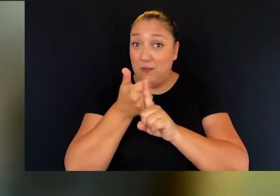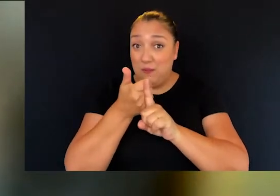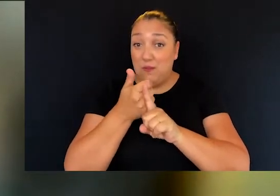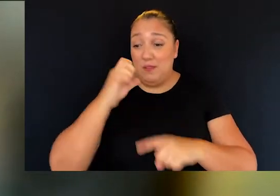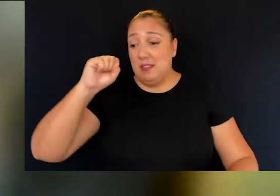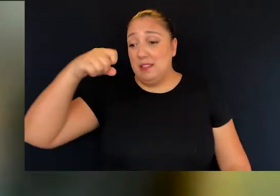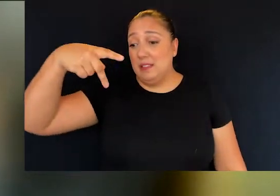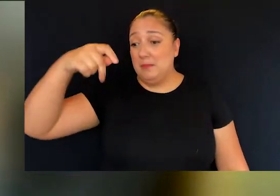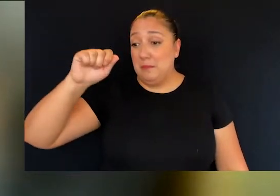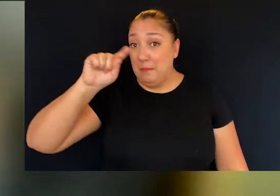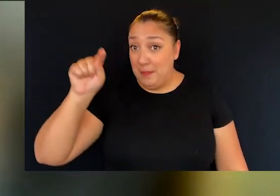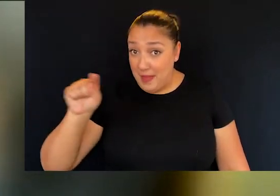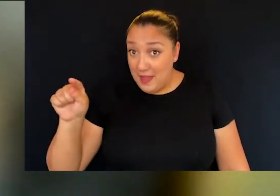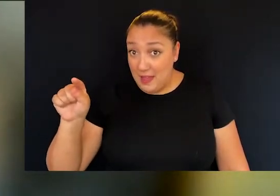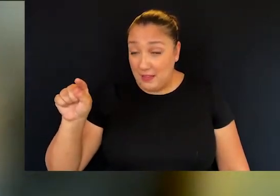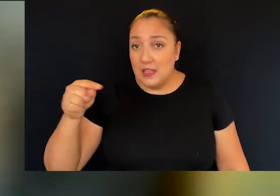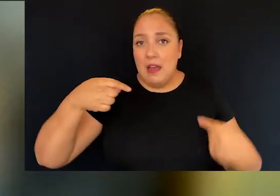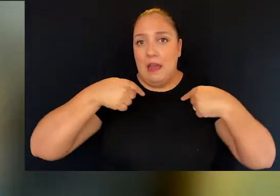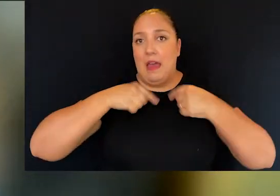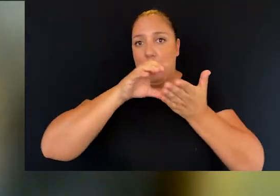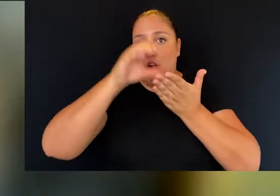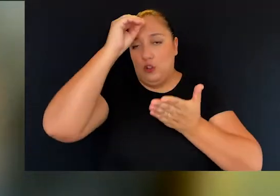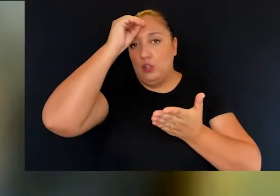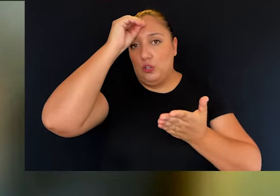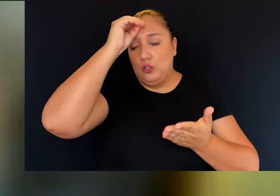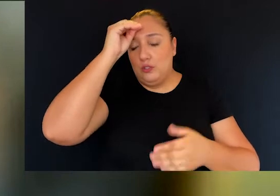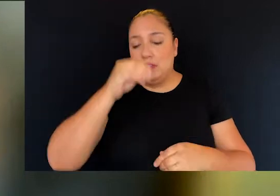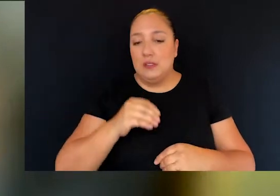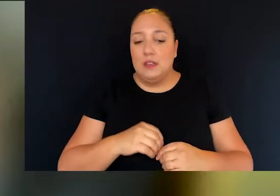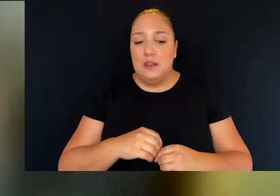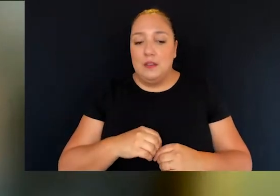as "spaz" I learned is actually become commonplace.